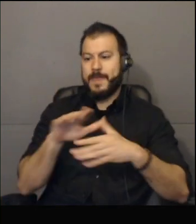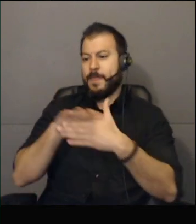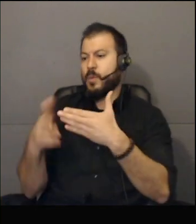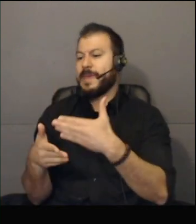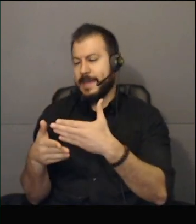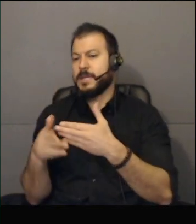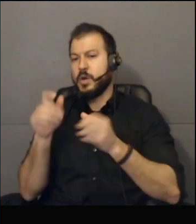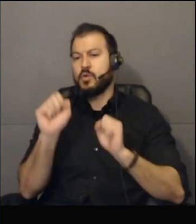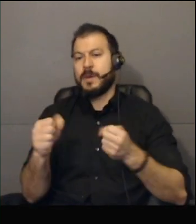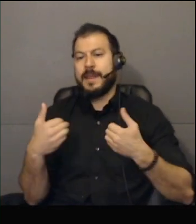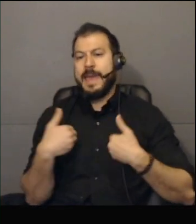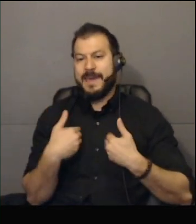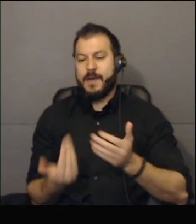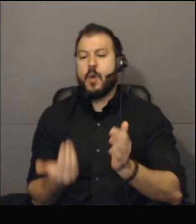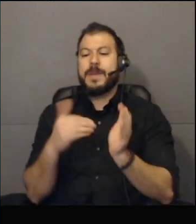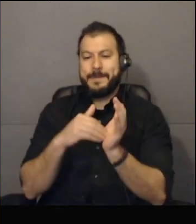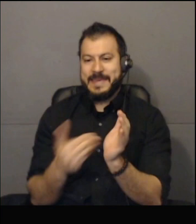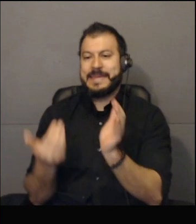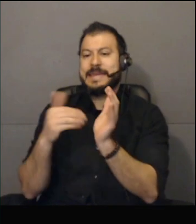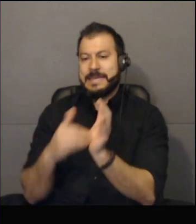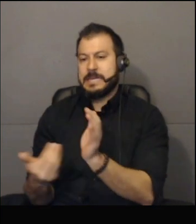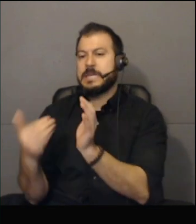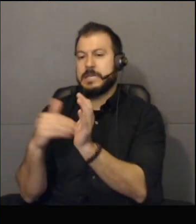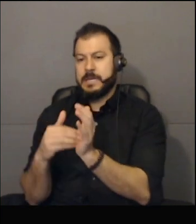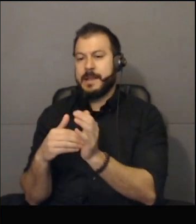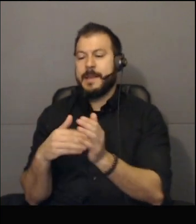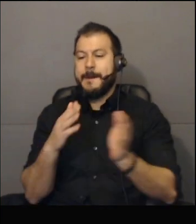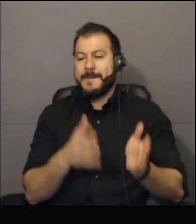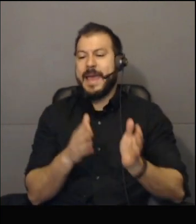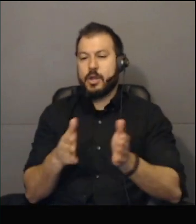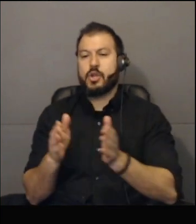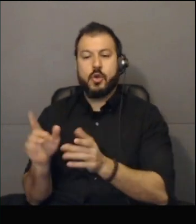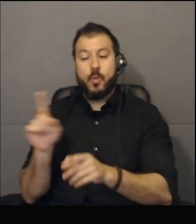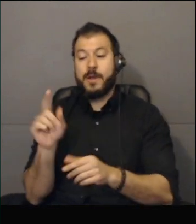you can have a repeated repeated pattern where every weekend.